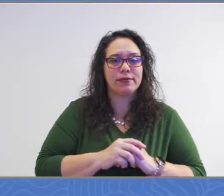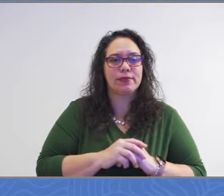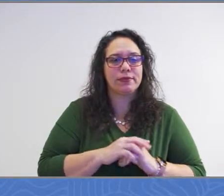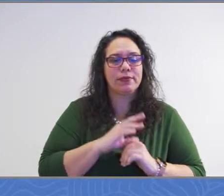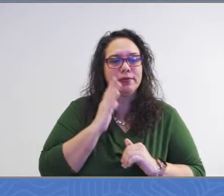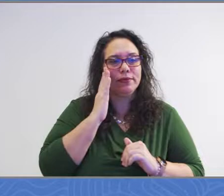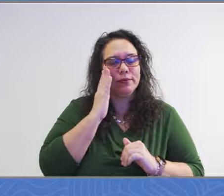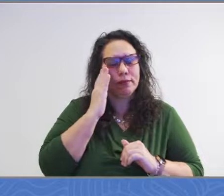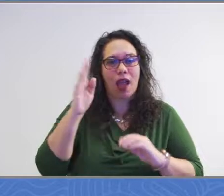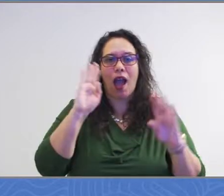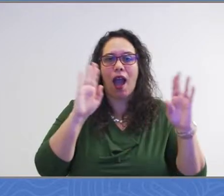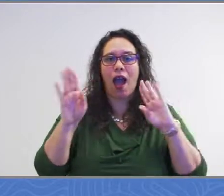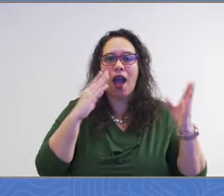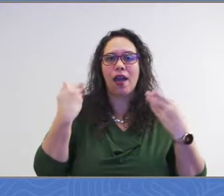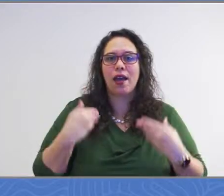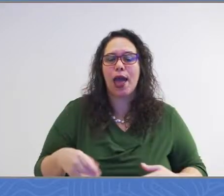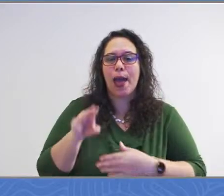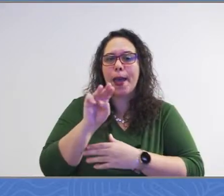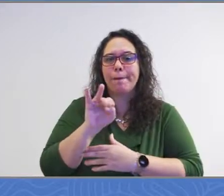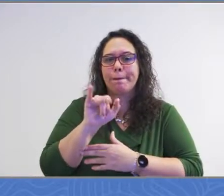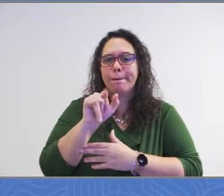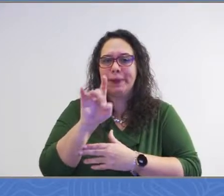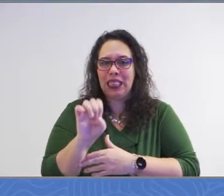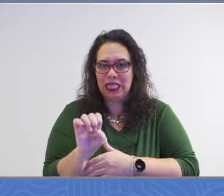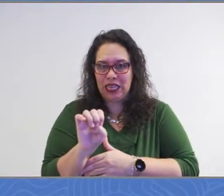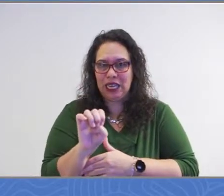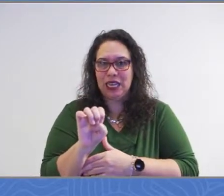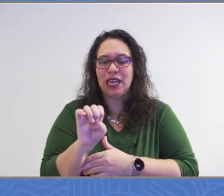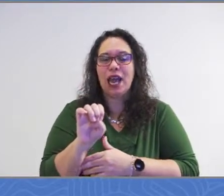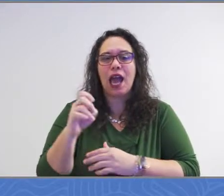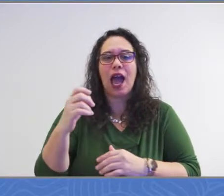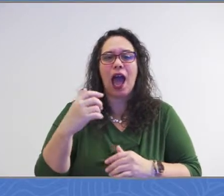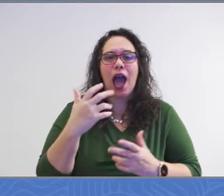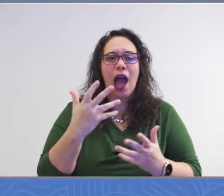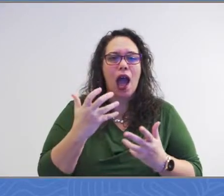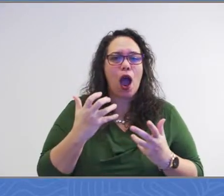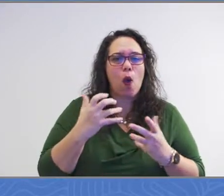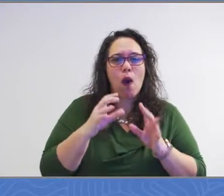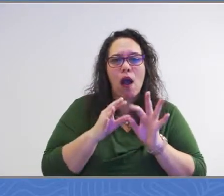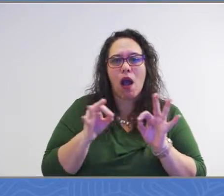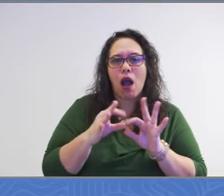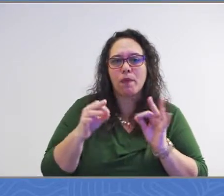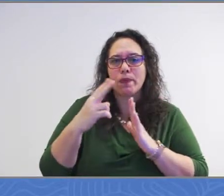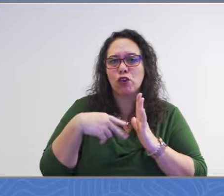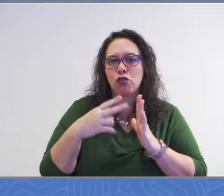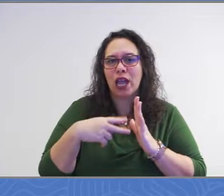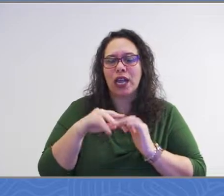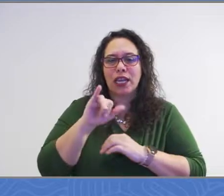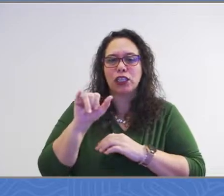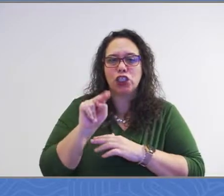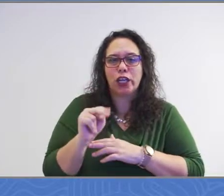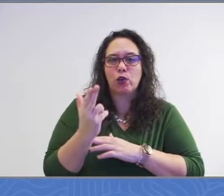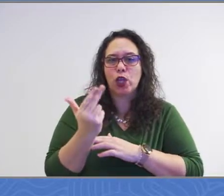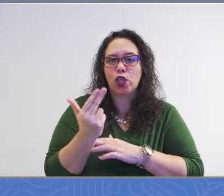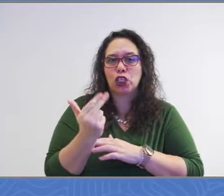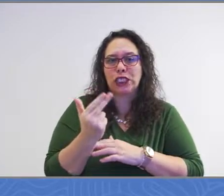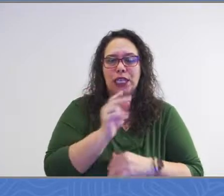Hi, my name is Millie Mpoudia, and I would like this comment to be read at the January 13th board meeting